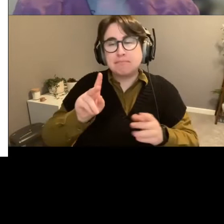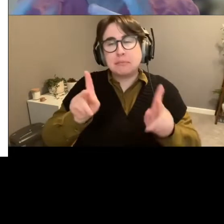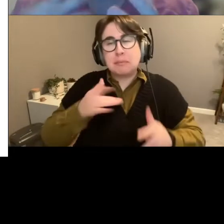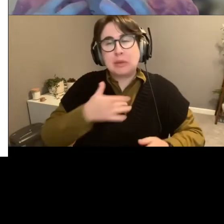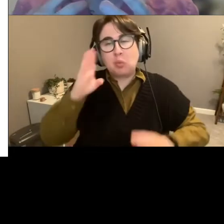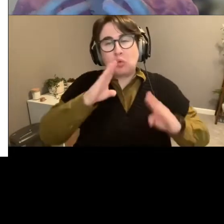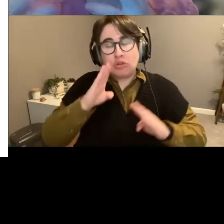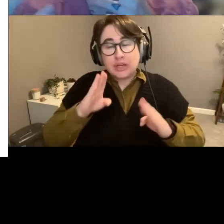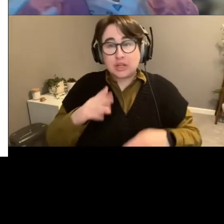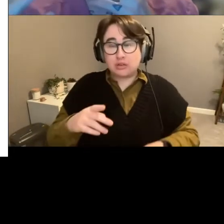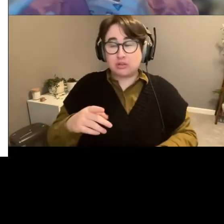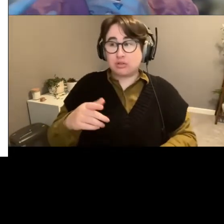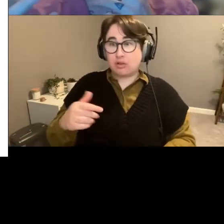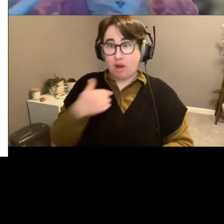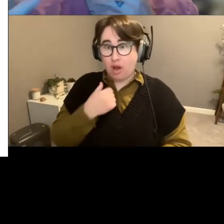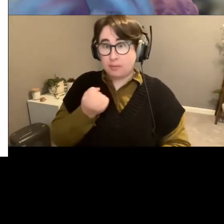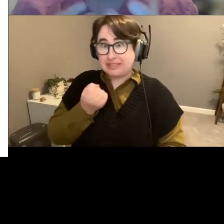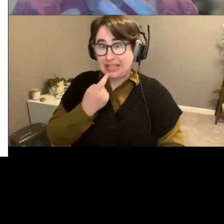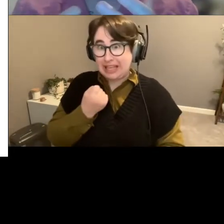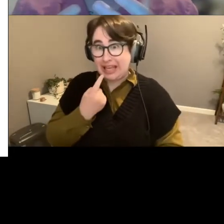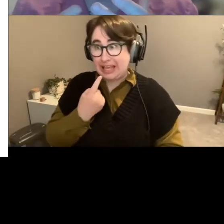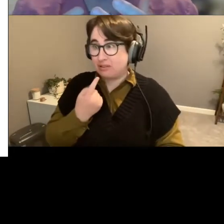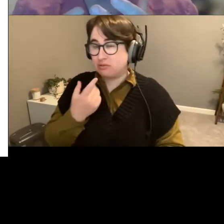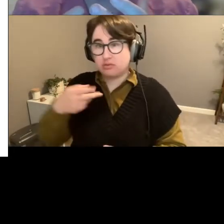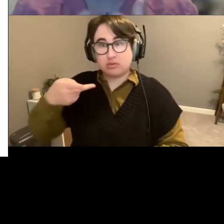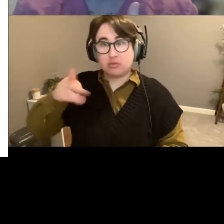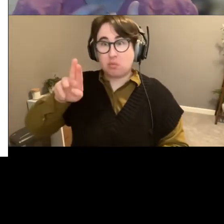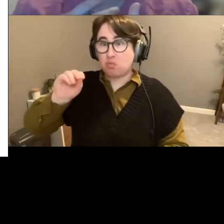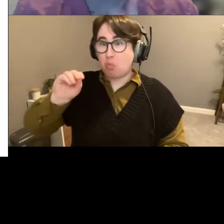that I'm taking something with progesterone in it,